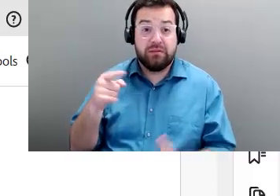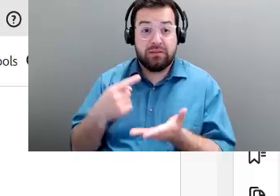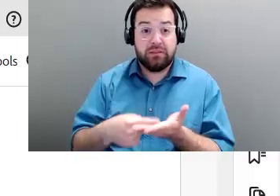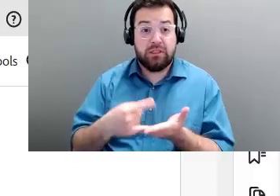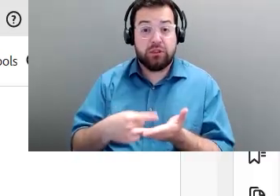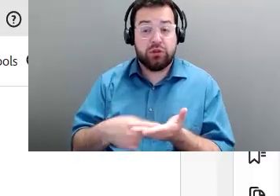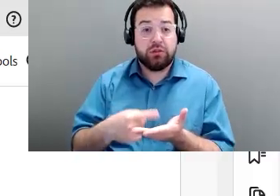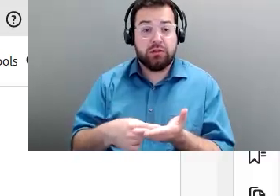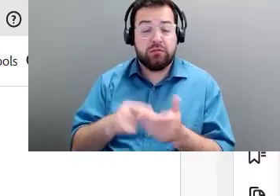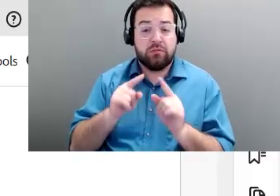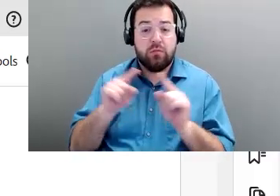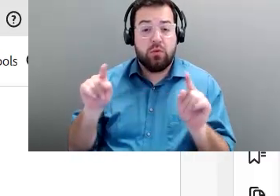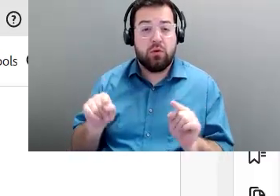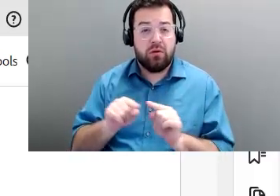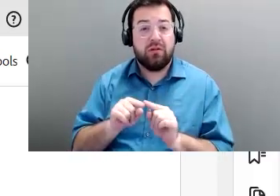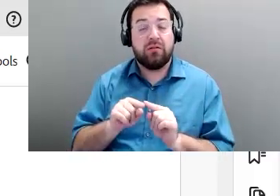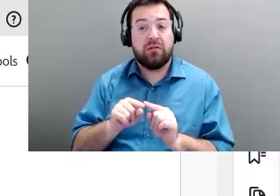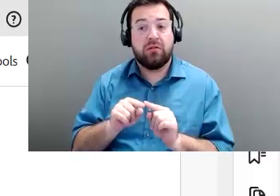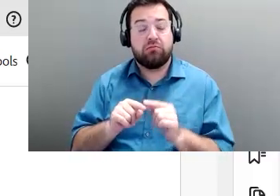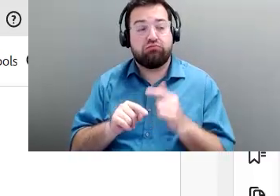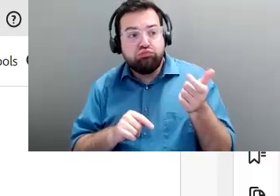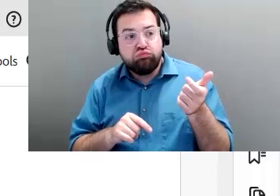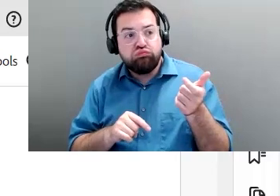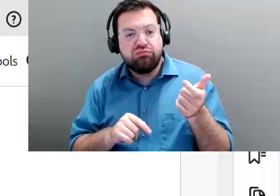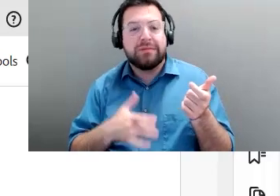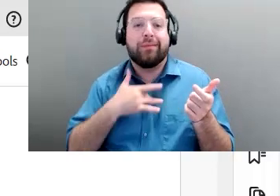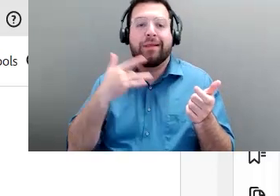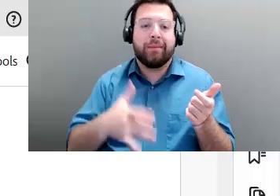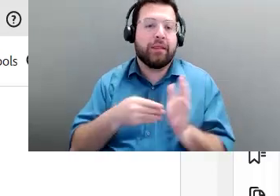four things that the speaker says that students usually find interesting.